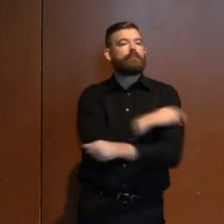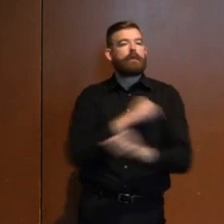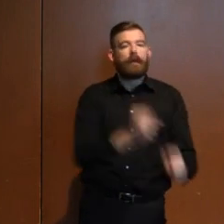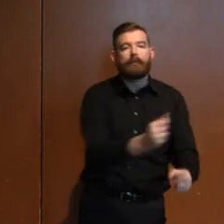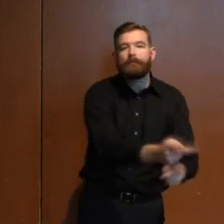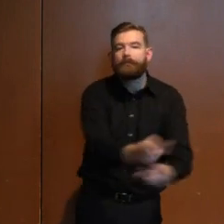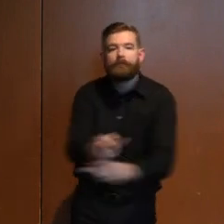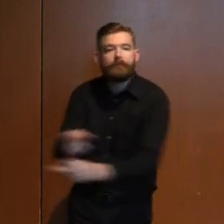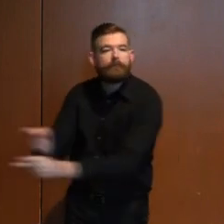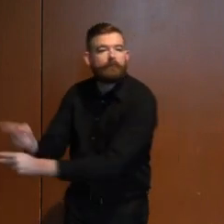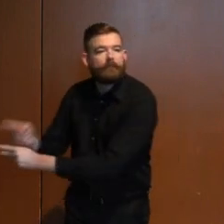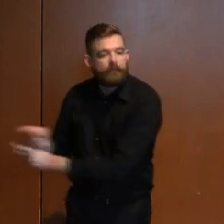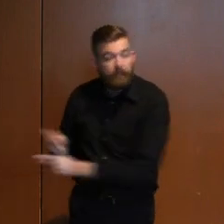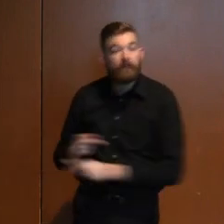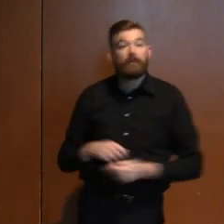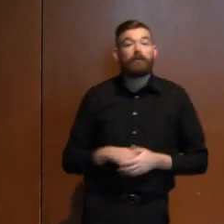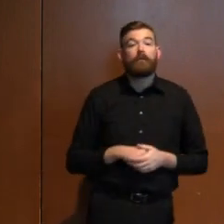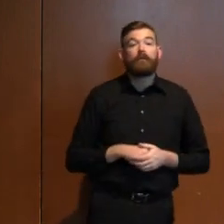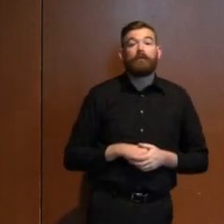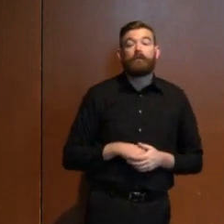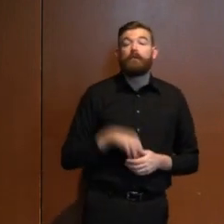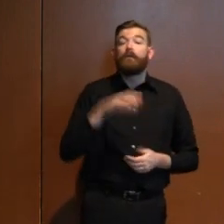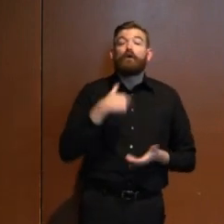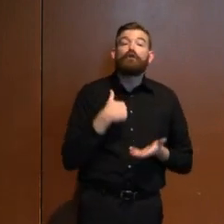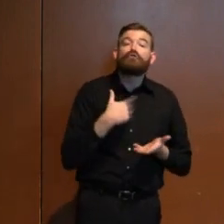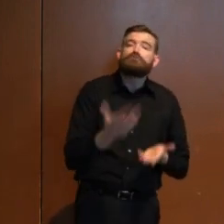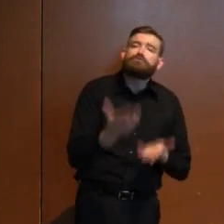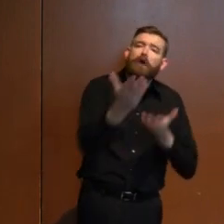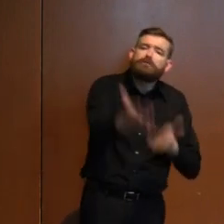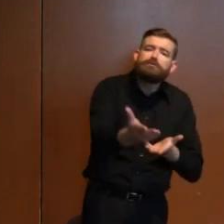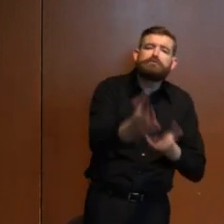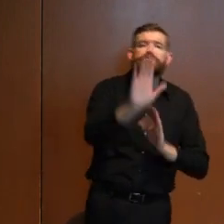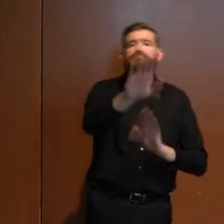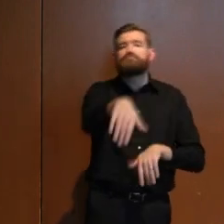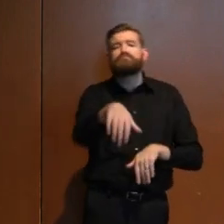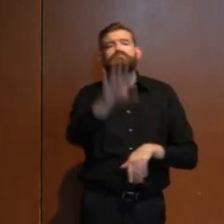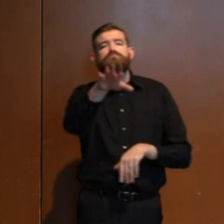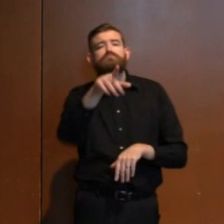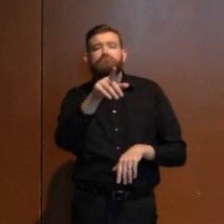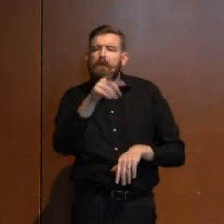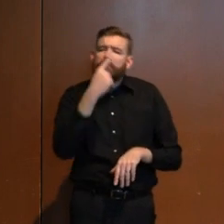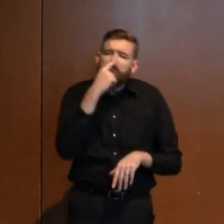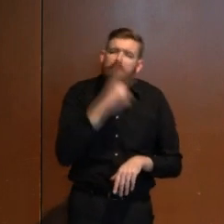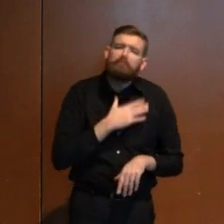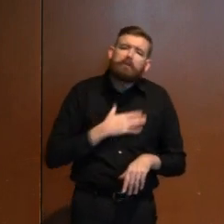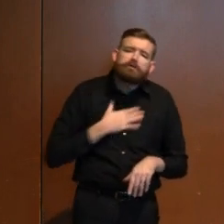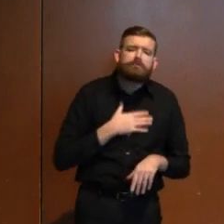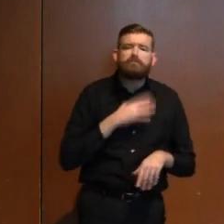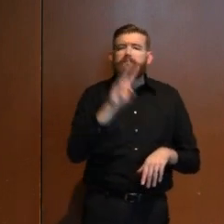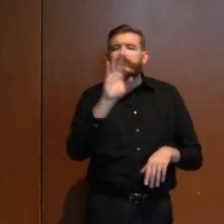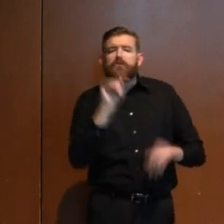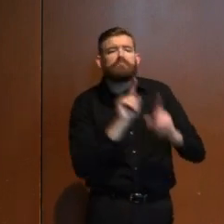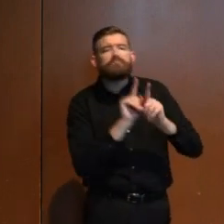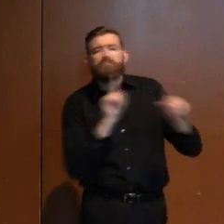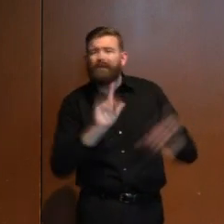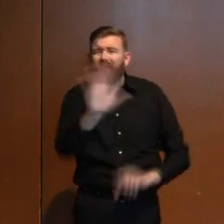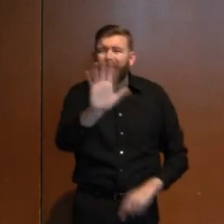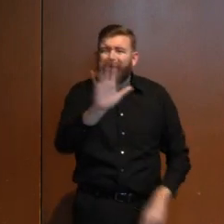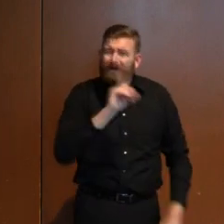TO IN A MINUTE. AGAIN, OUR SOCIAL DISTANCING DIRECTIVES ARE NOT POLITE SUGGESTIONS. THEY HAVE BEEN ORDERED TO PROTECT THE GREATER PUBLIC